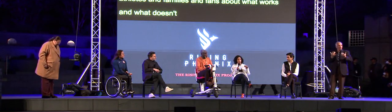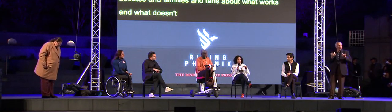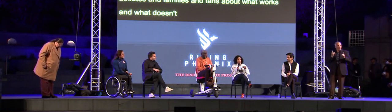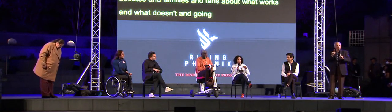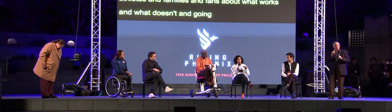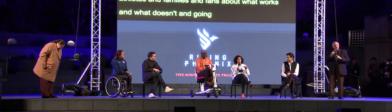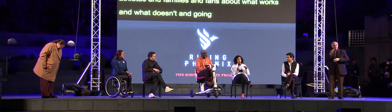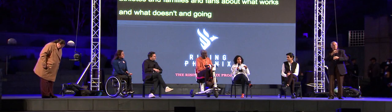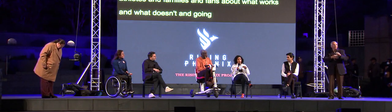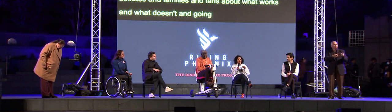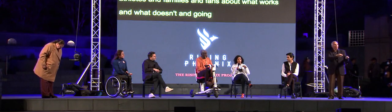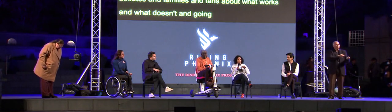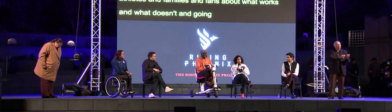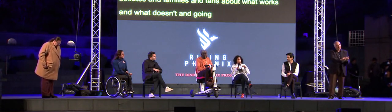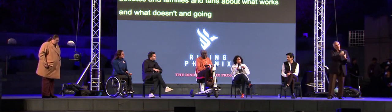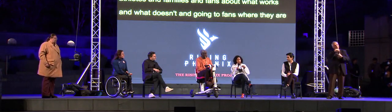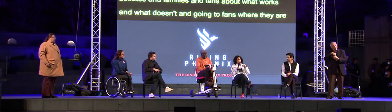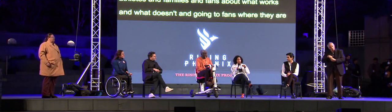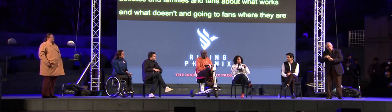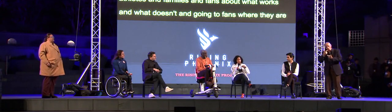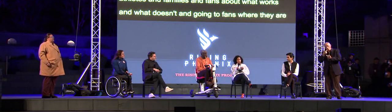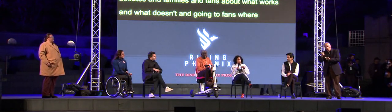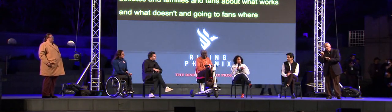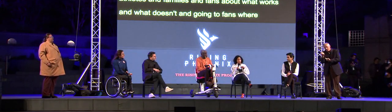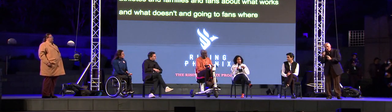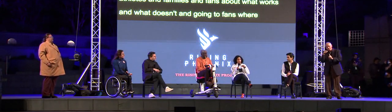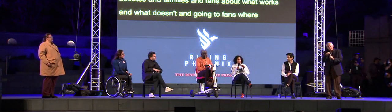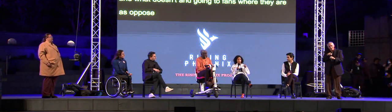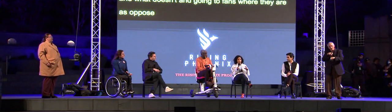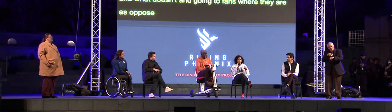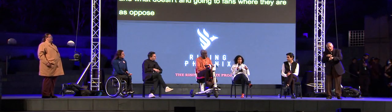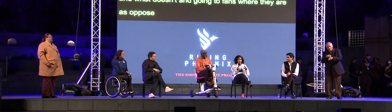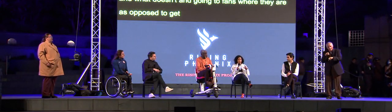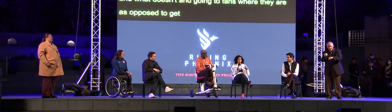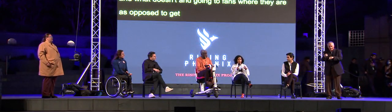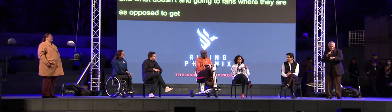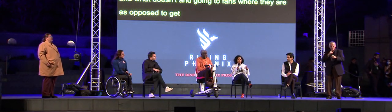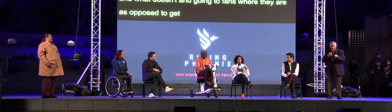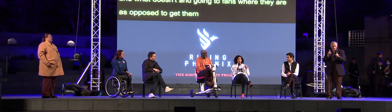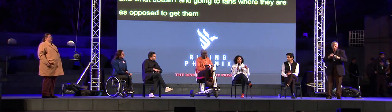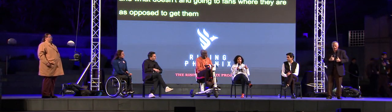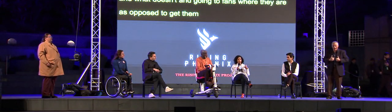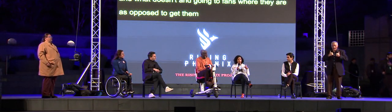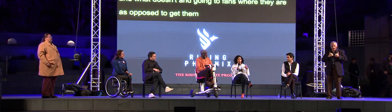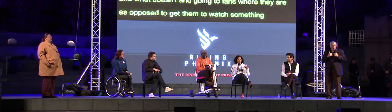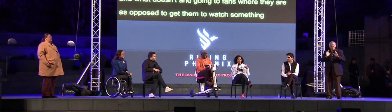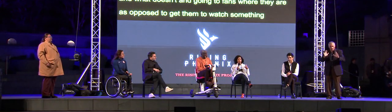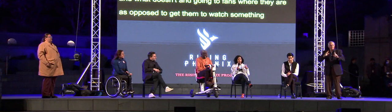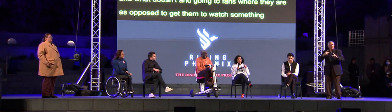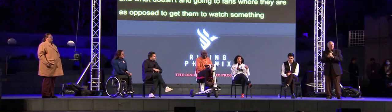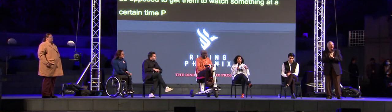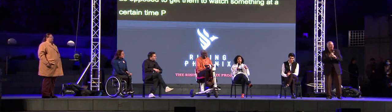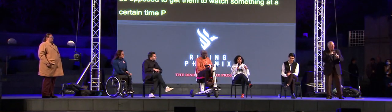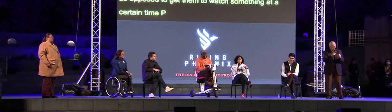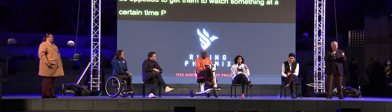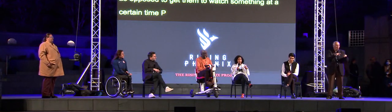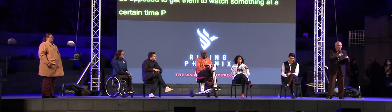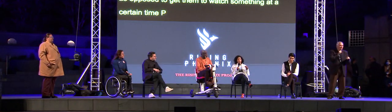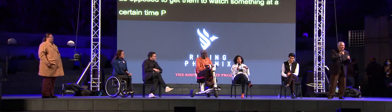to try to get them to come and watch something at a certain time, because that's when it's happening live. Just figuring out what works and what doesn't, so that we